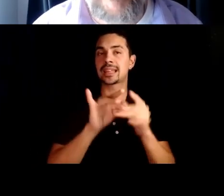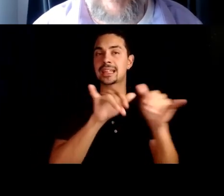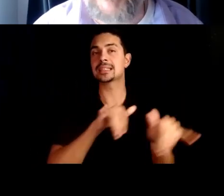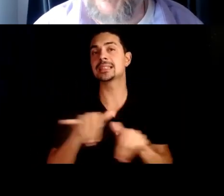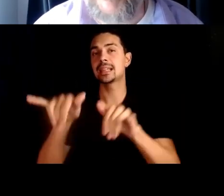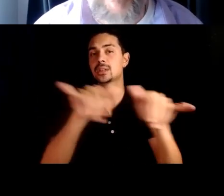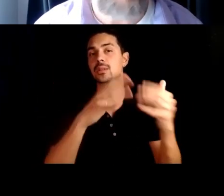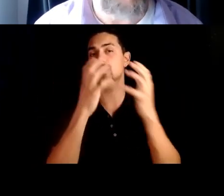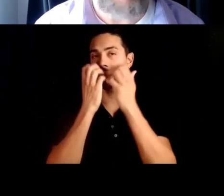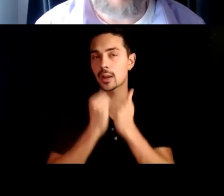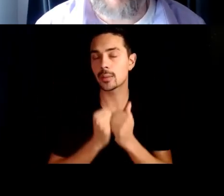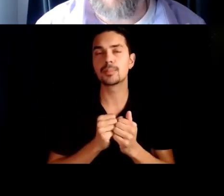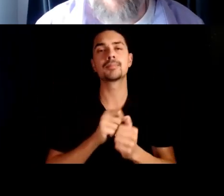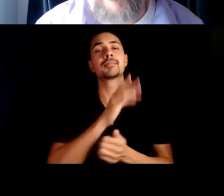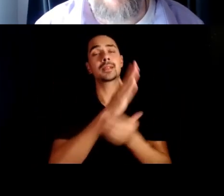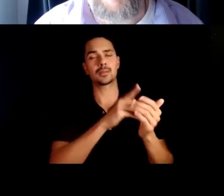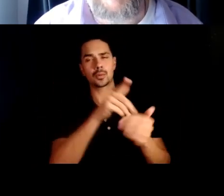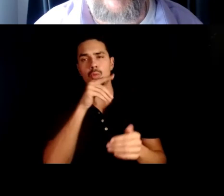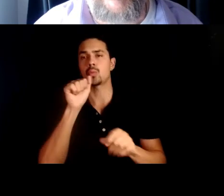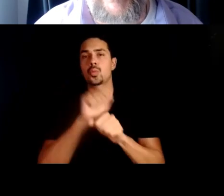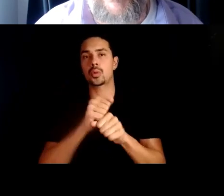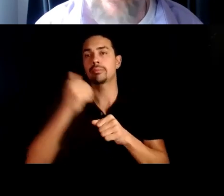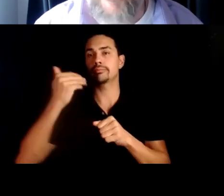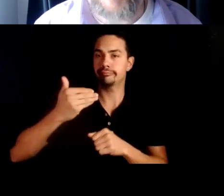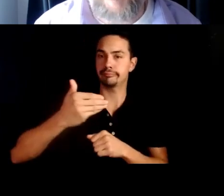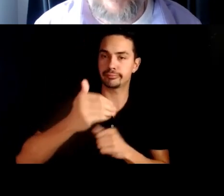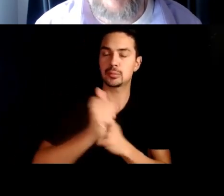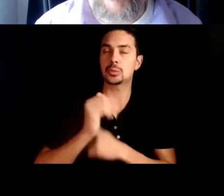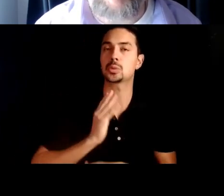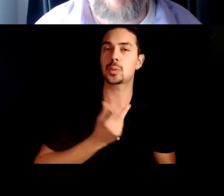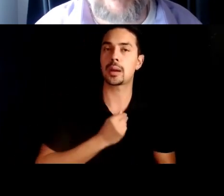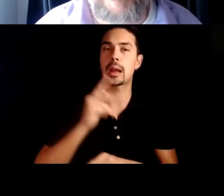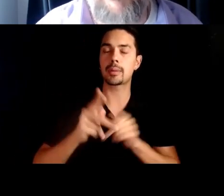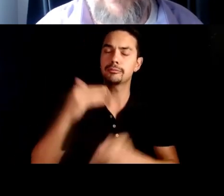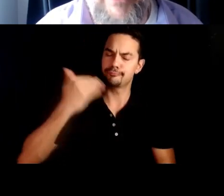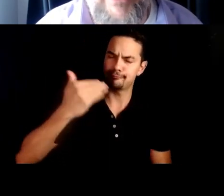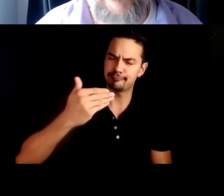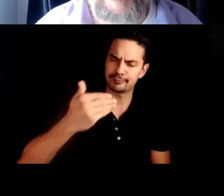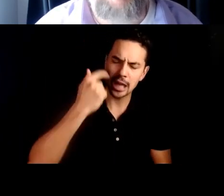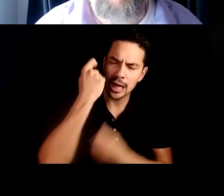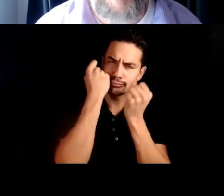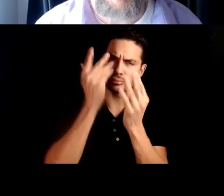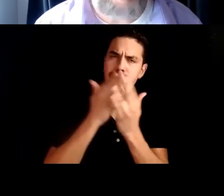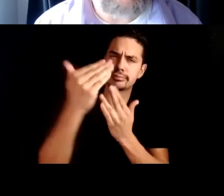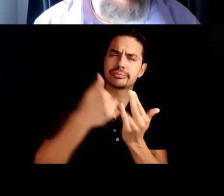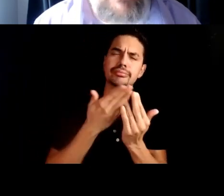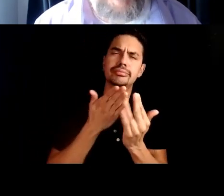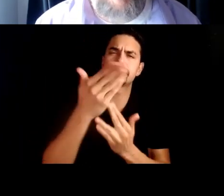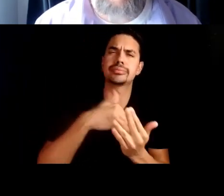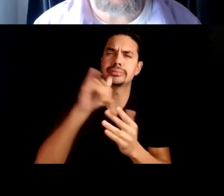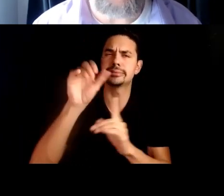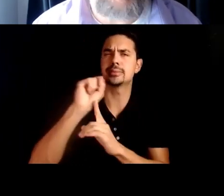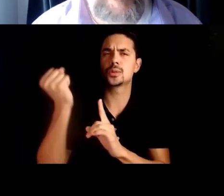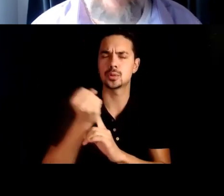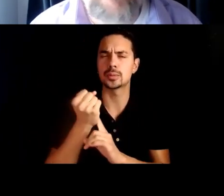with trans clients all the time are well-versed in knowing some of these dynamics that play out. So most therapists don't have